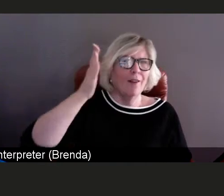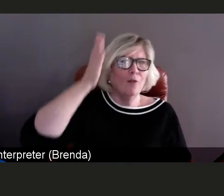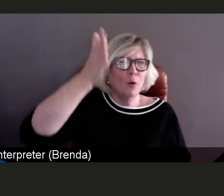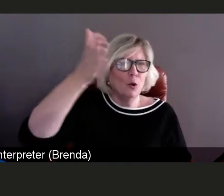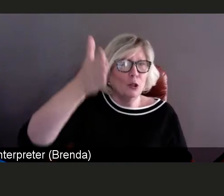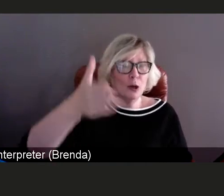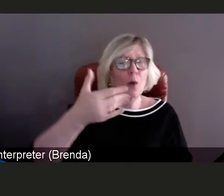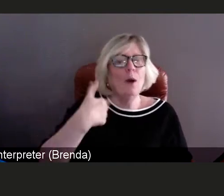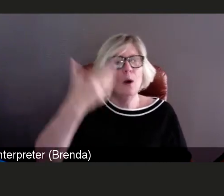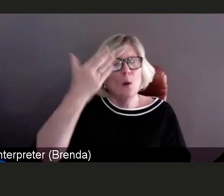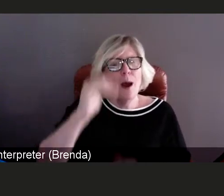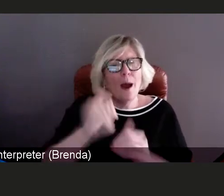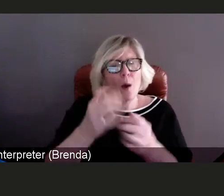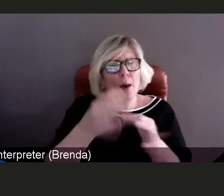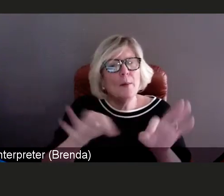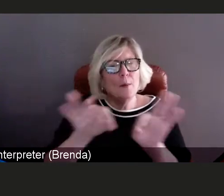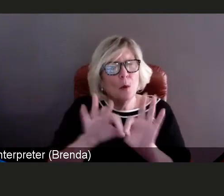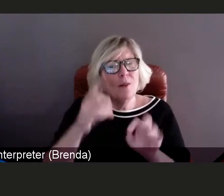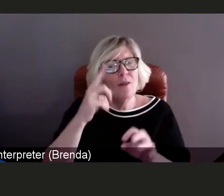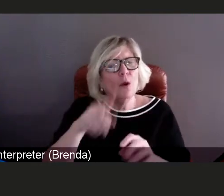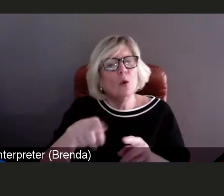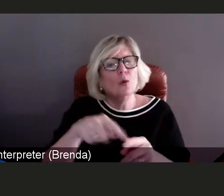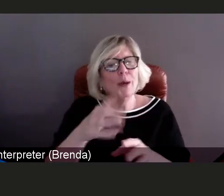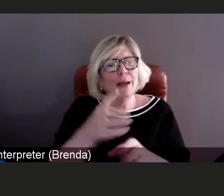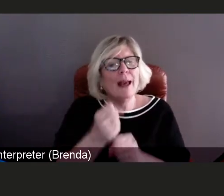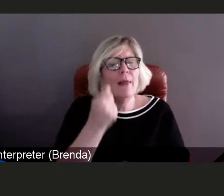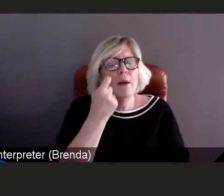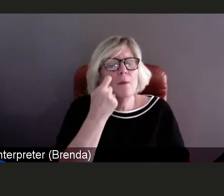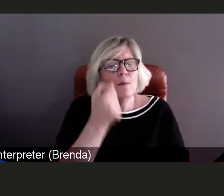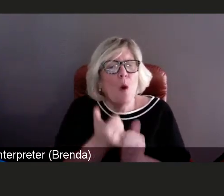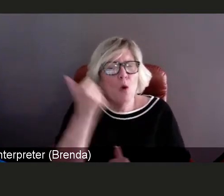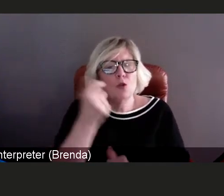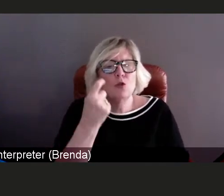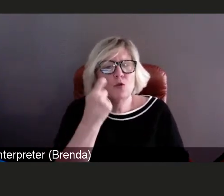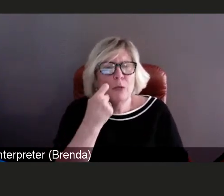for you to have the latest information about COVID-19 and the vaccine